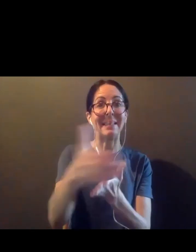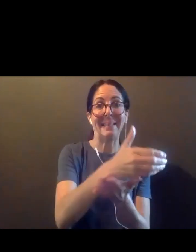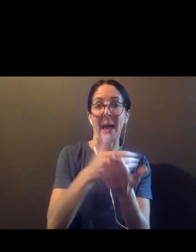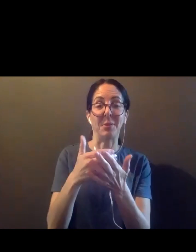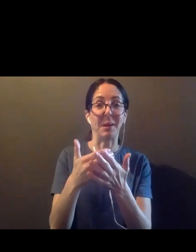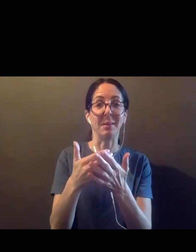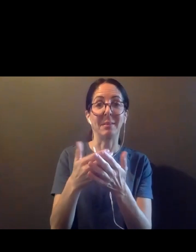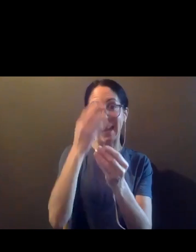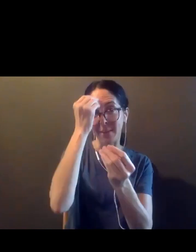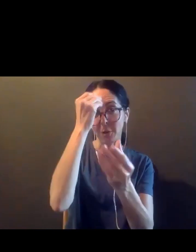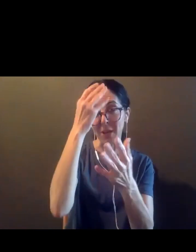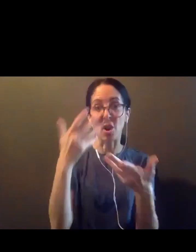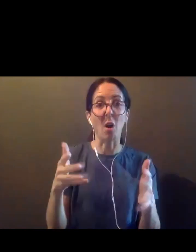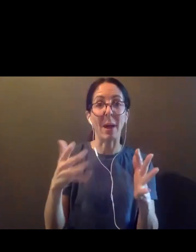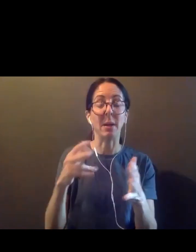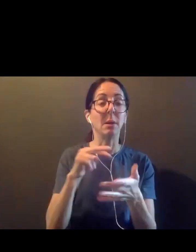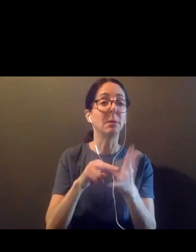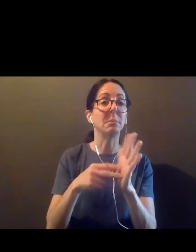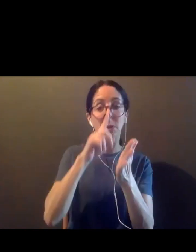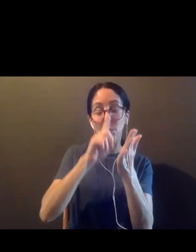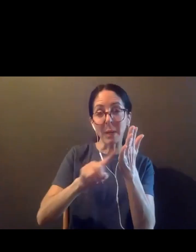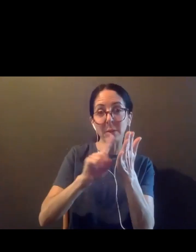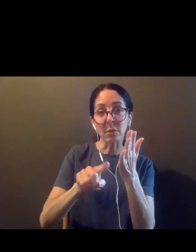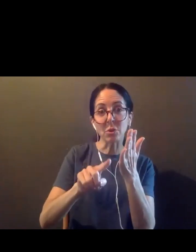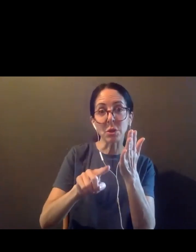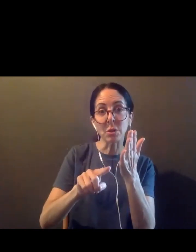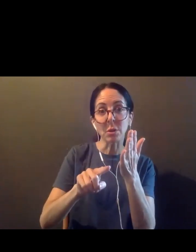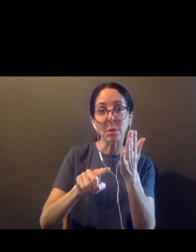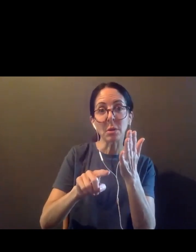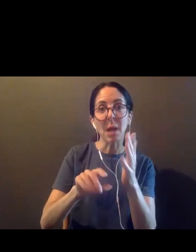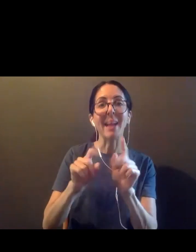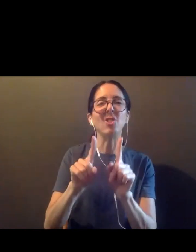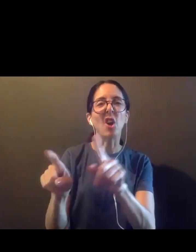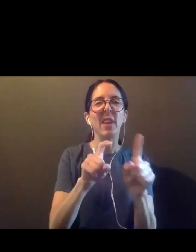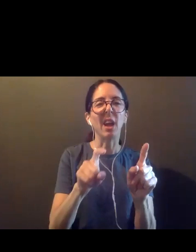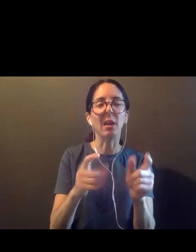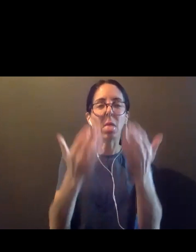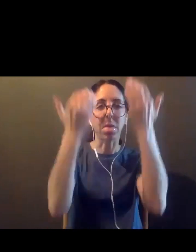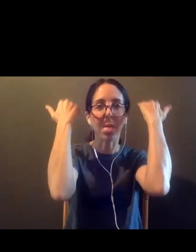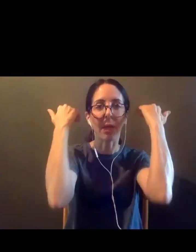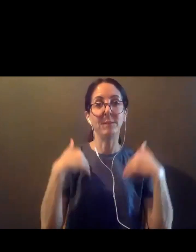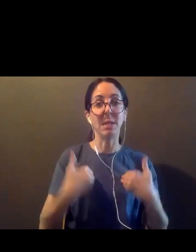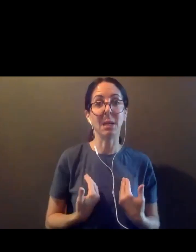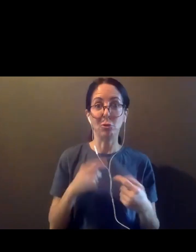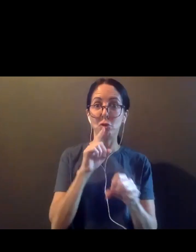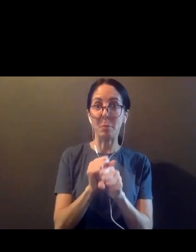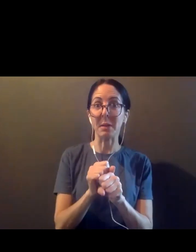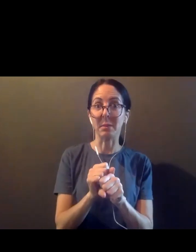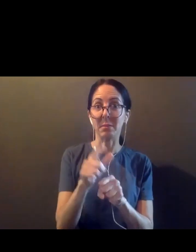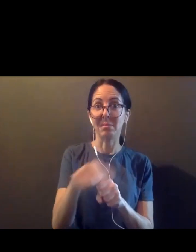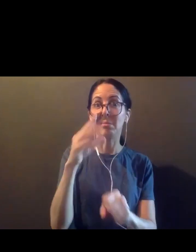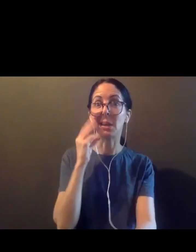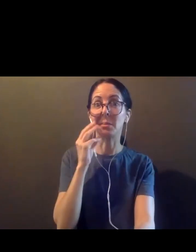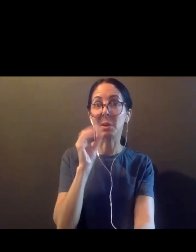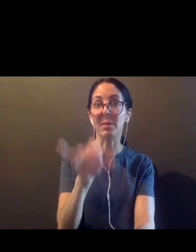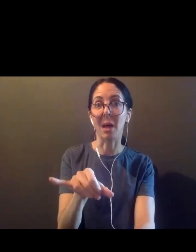In which the research and survey fatigue is a thing in the communities that we are in.